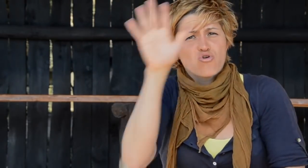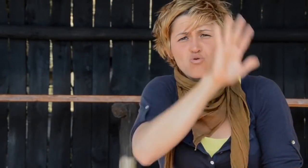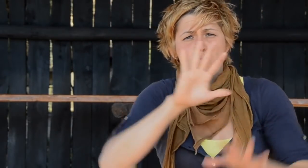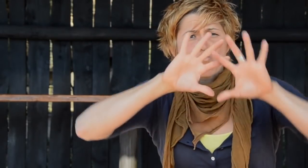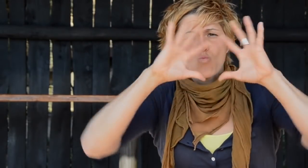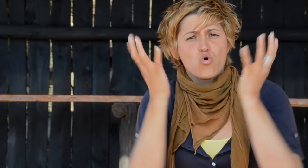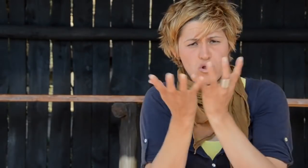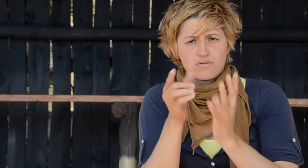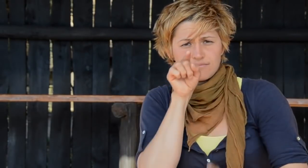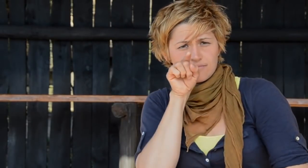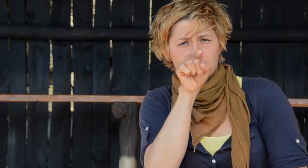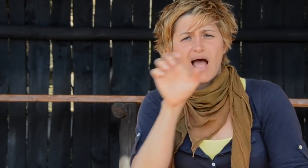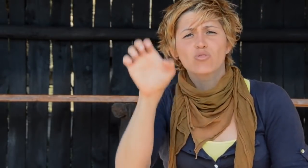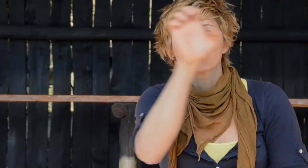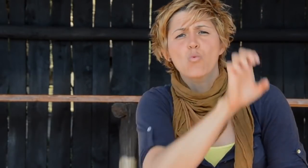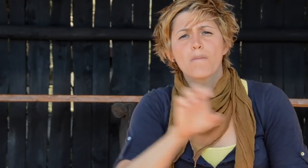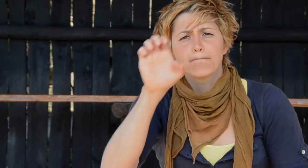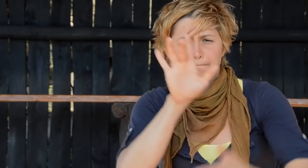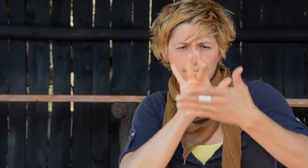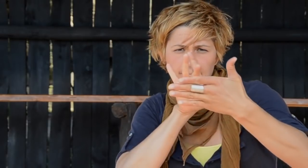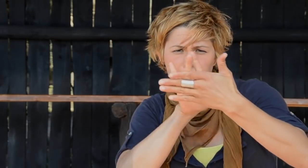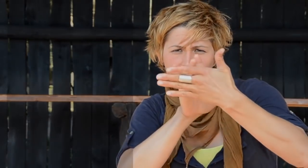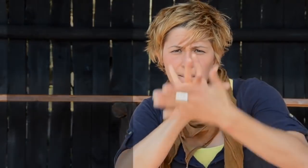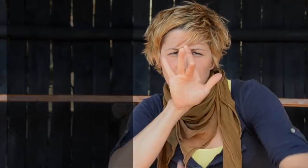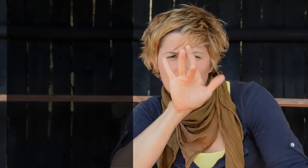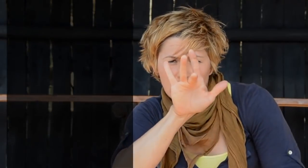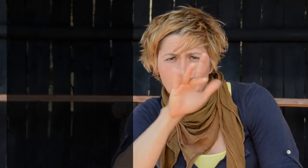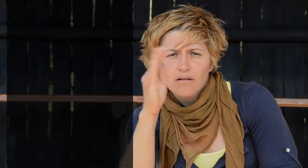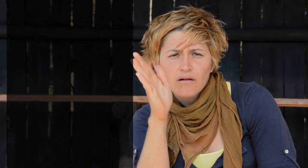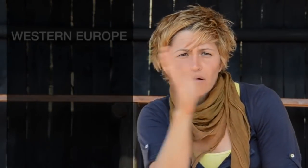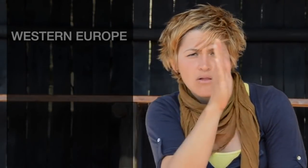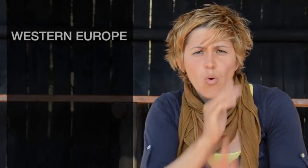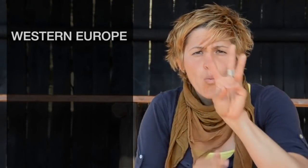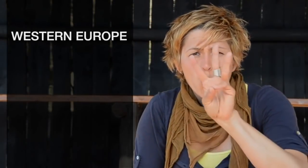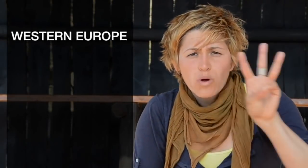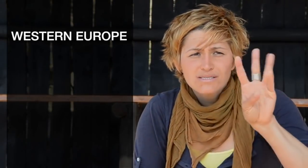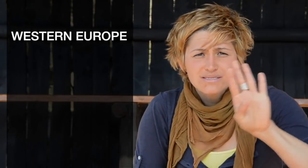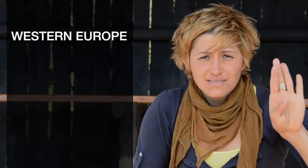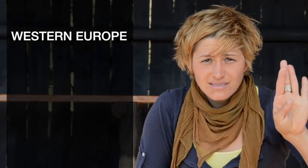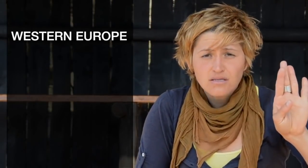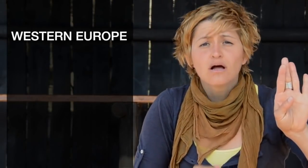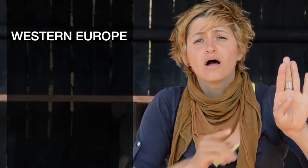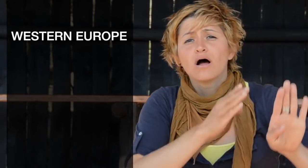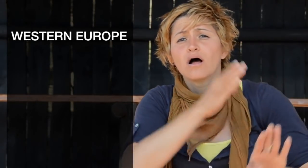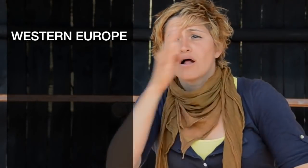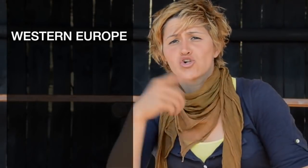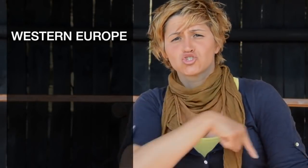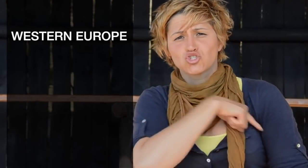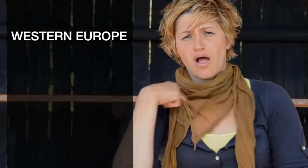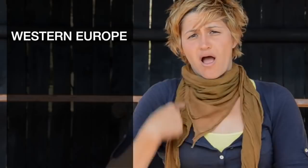They existed in Western Europe, Eastern China and